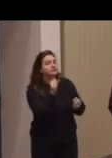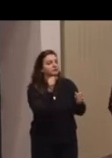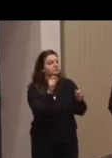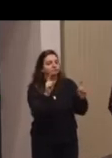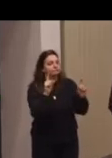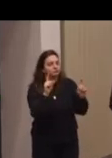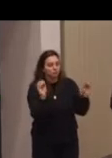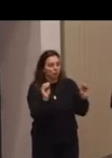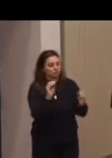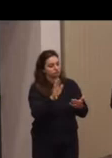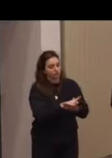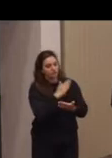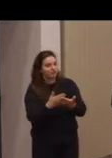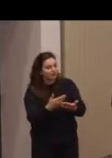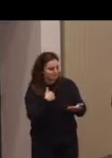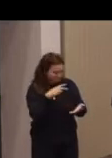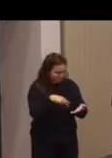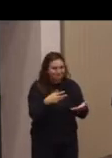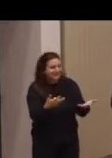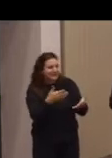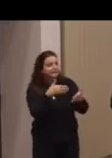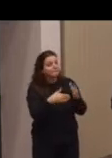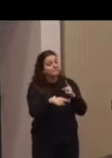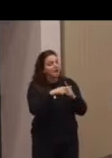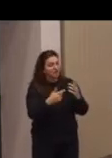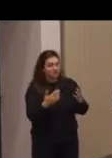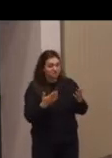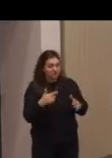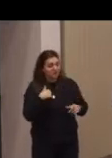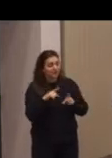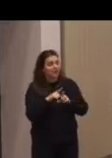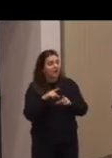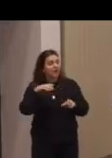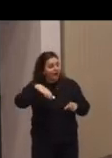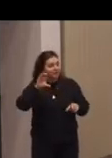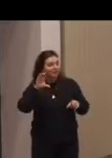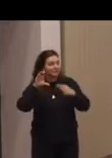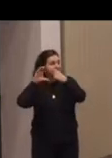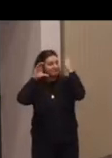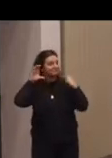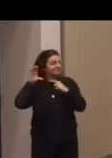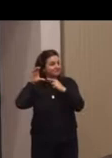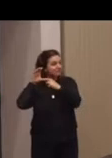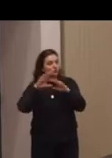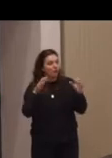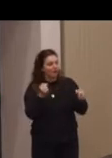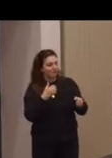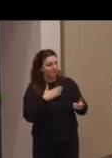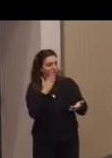Now those ‑‑ that exclusion from education, it's a denial of rights in and of itself.